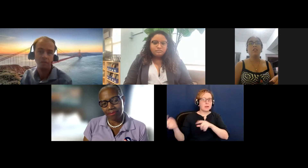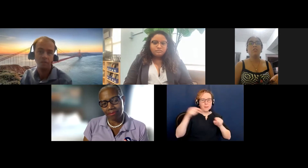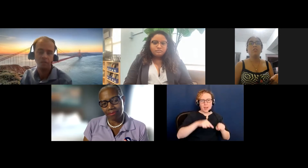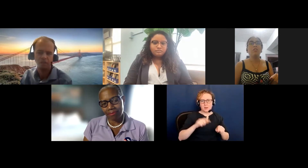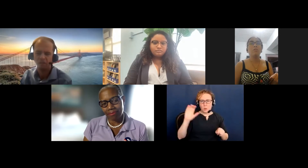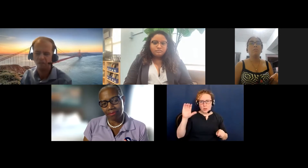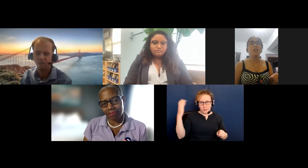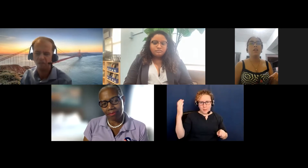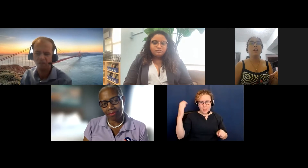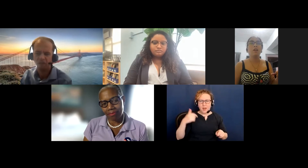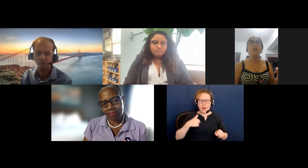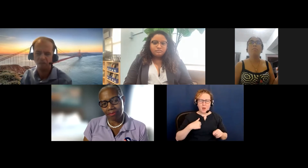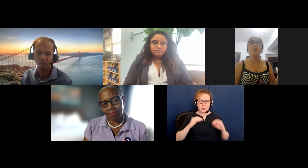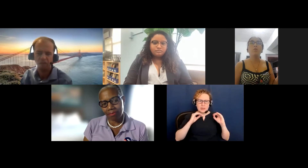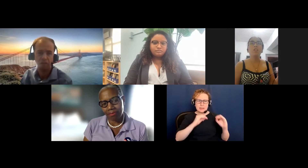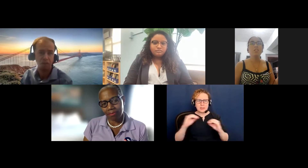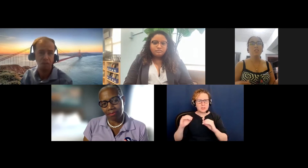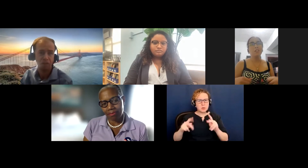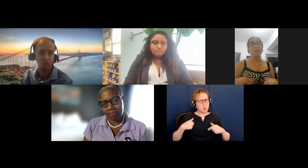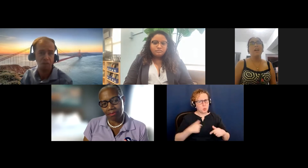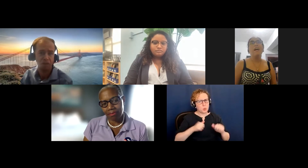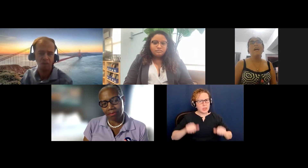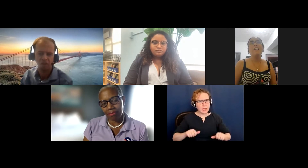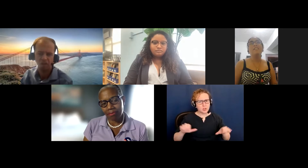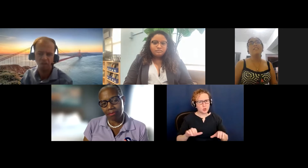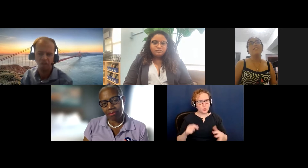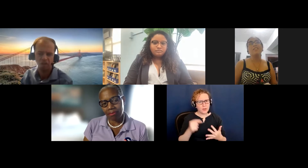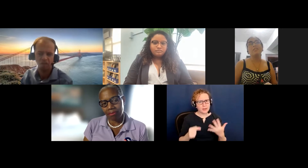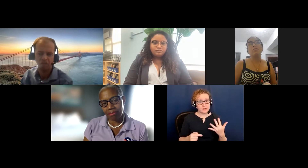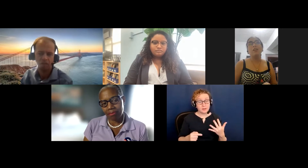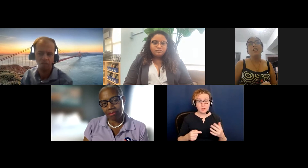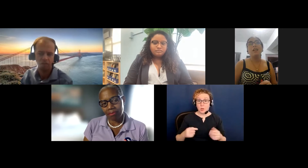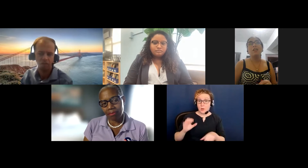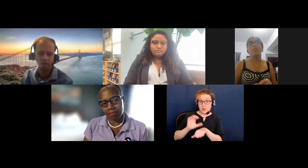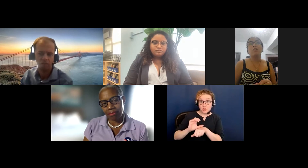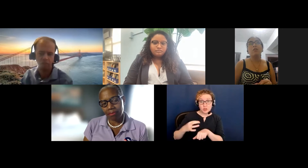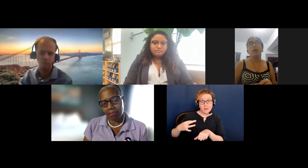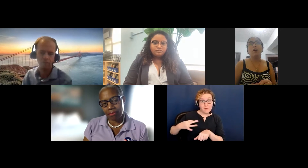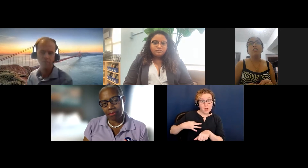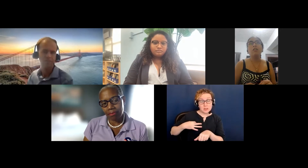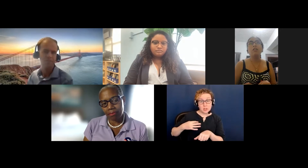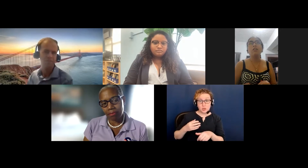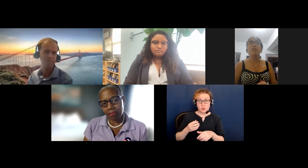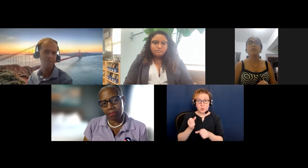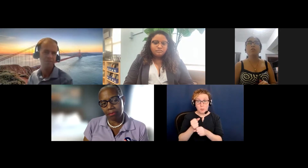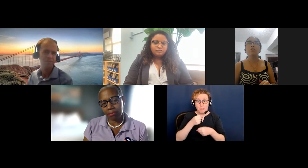in the church making cookies, and they were so afraid I’d get cut -